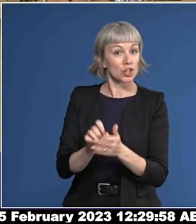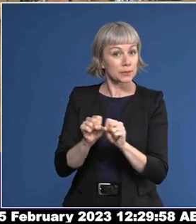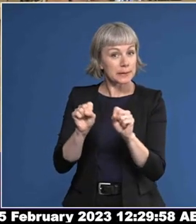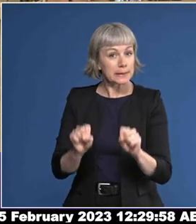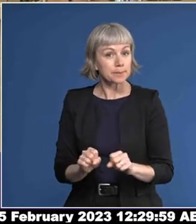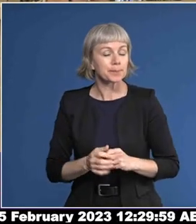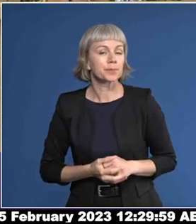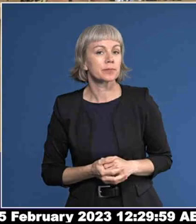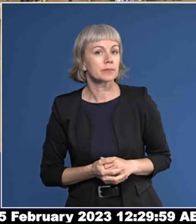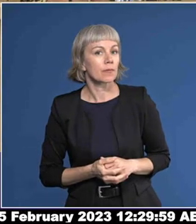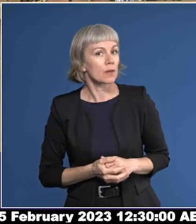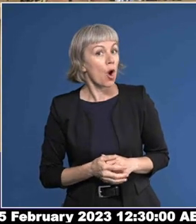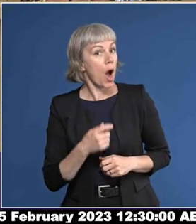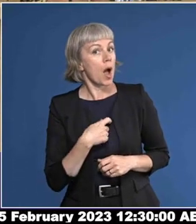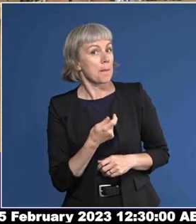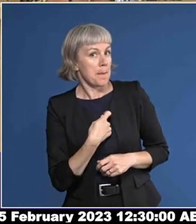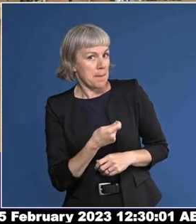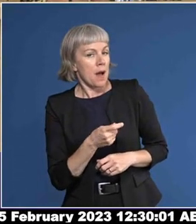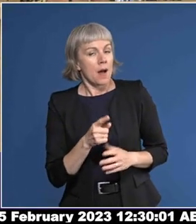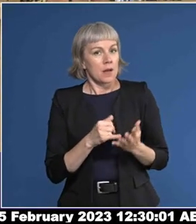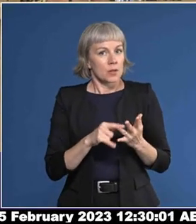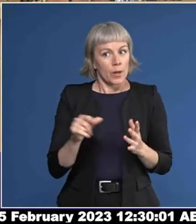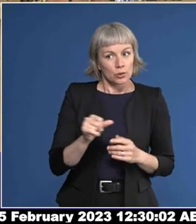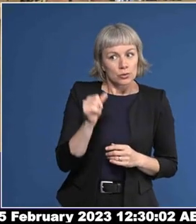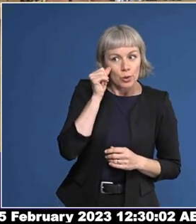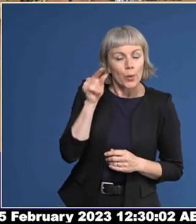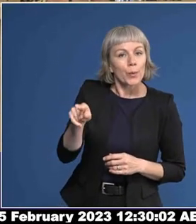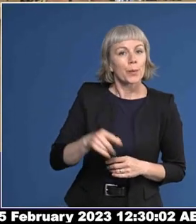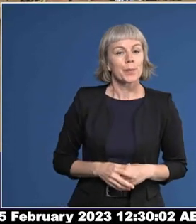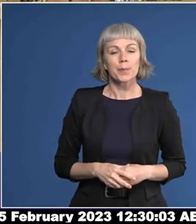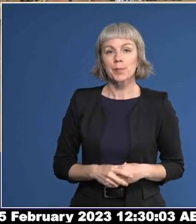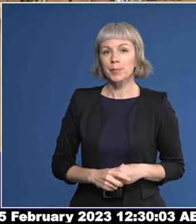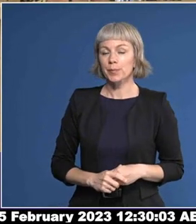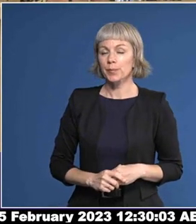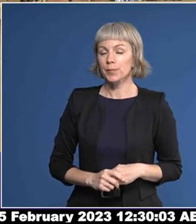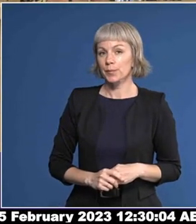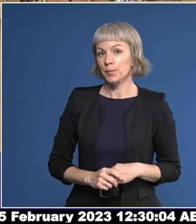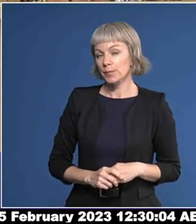And the Royal Commission has heard from an organisation that Christina